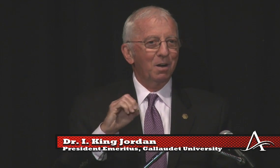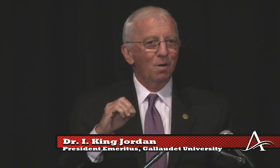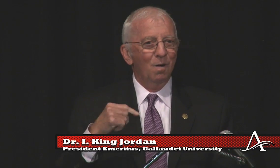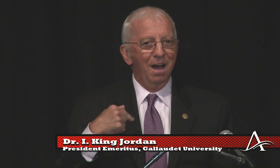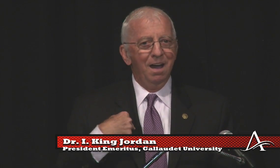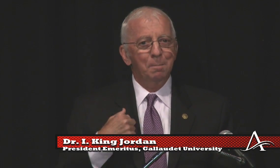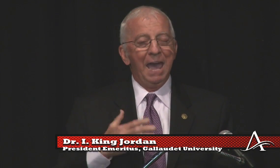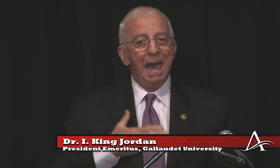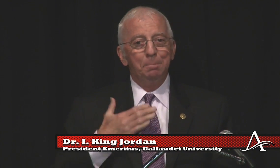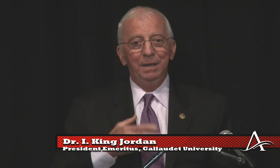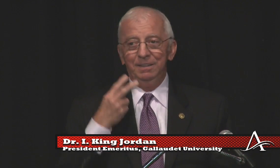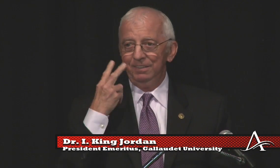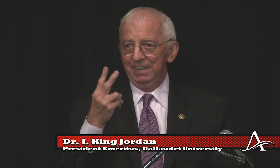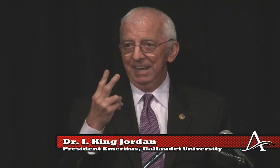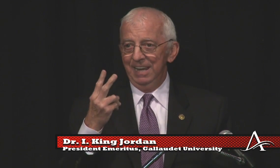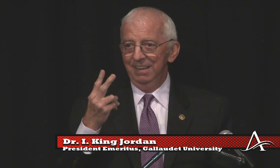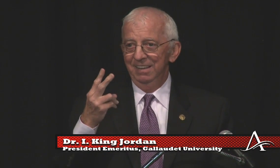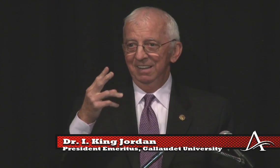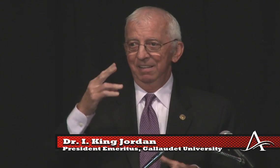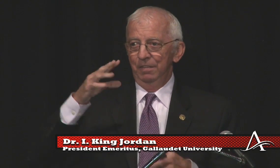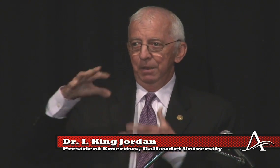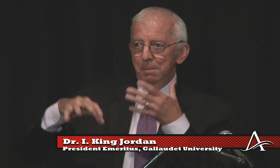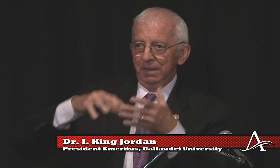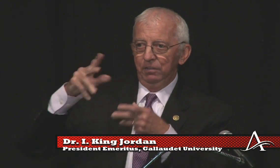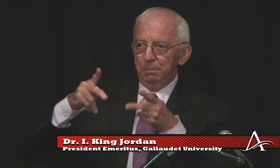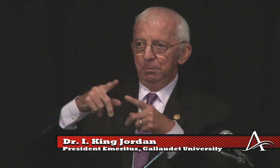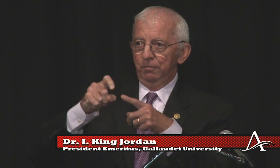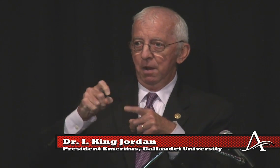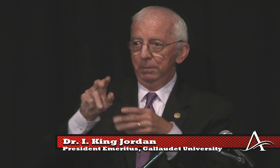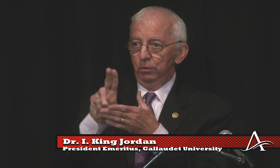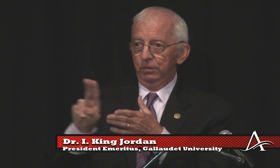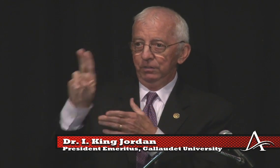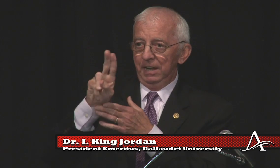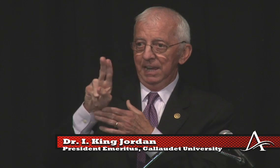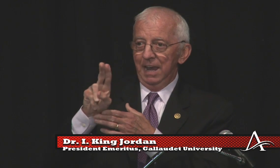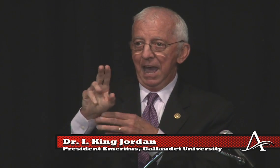So I'm happy to see the mix of people from the university